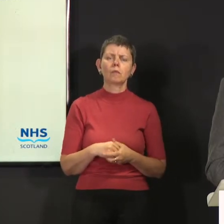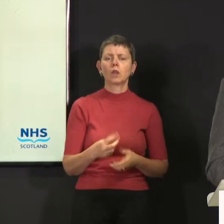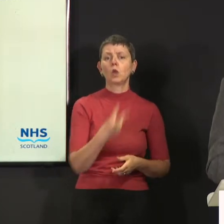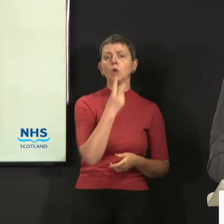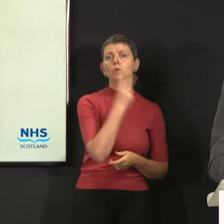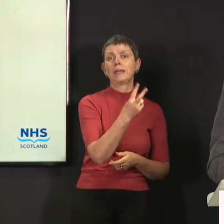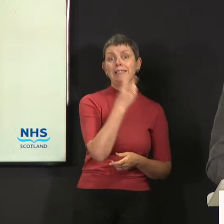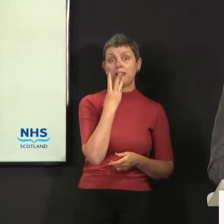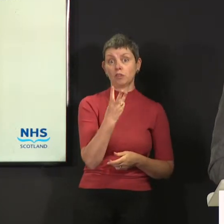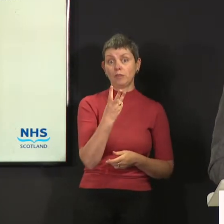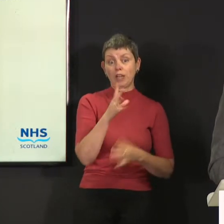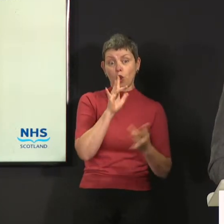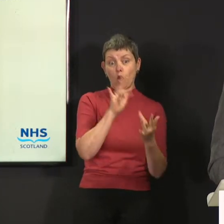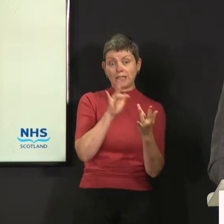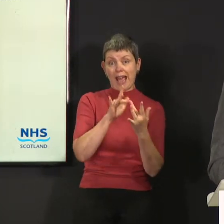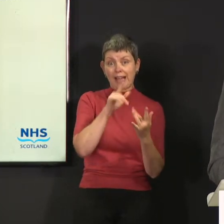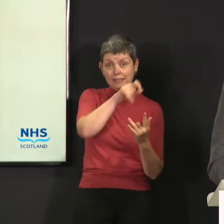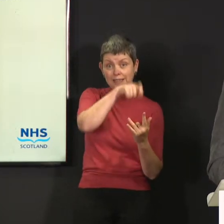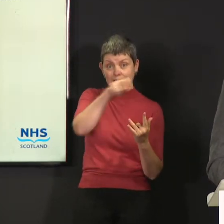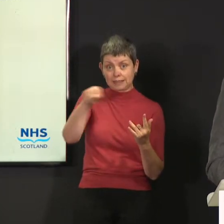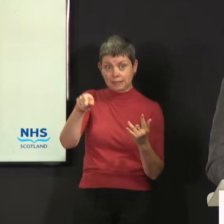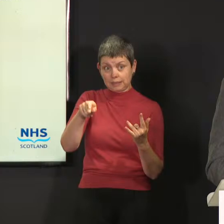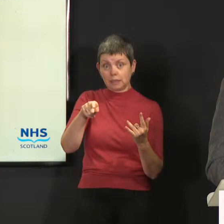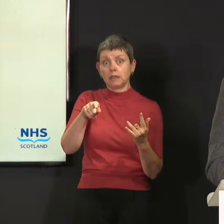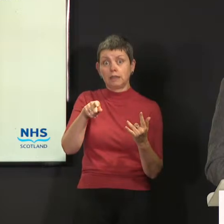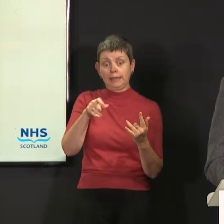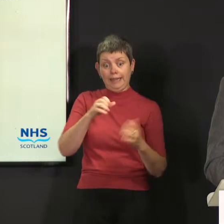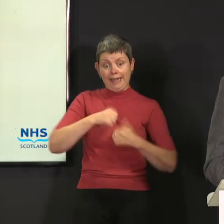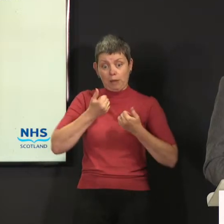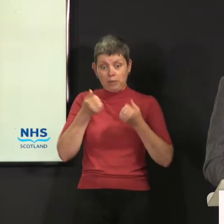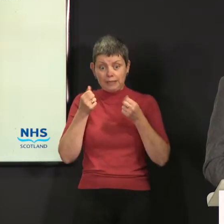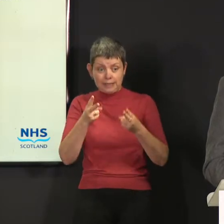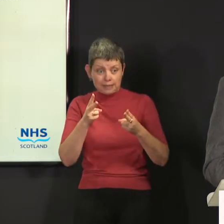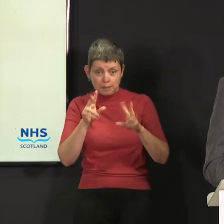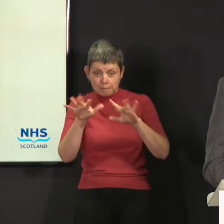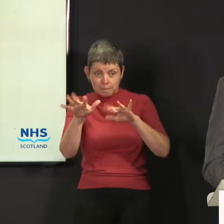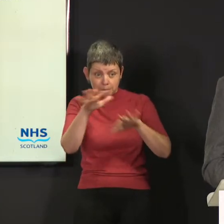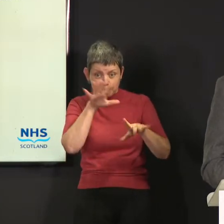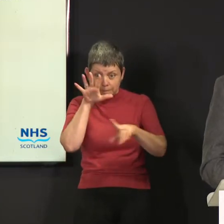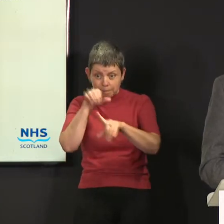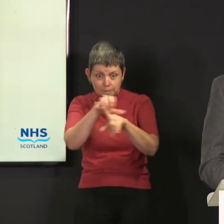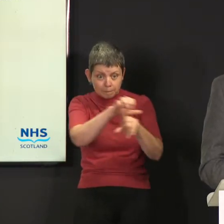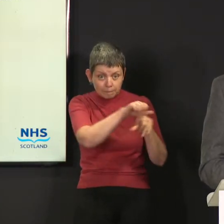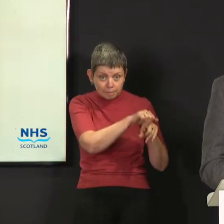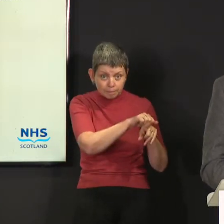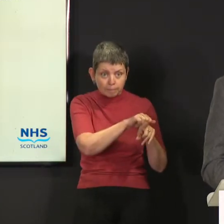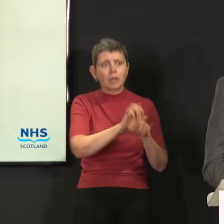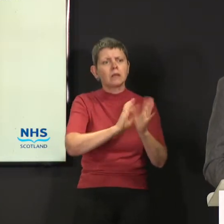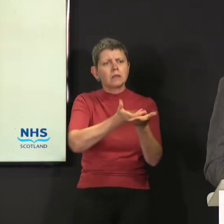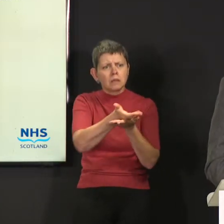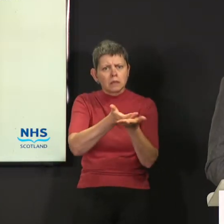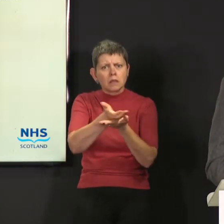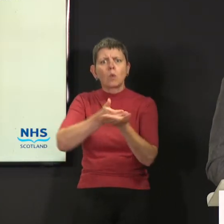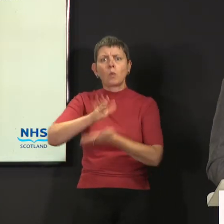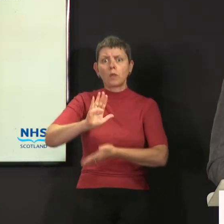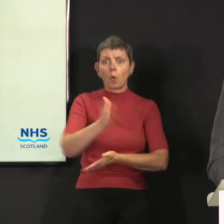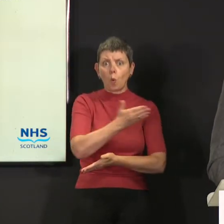contacts presently in our contact tracing system, they have all been spoken to, they have all been offered testing